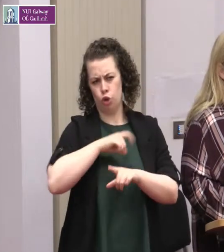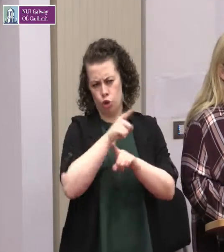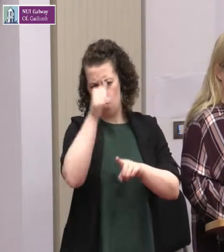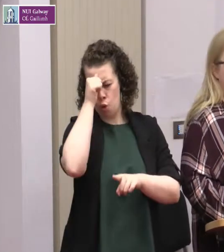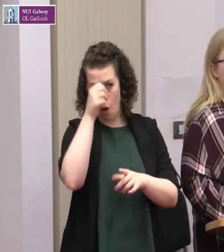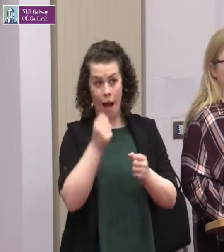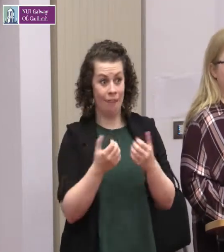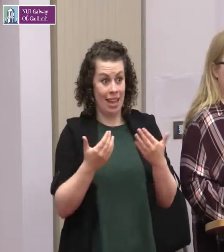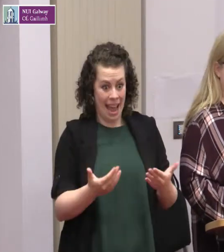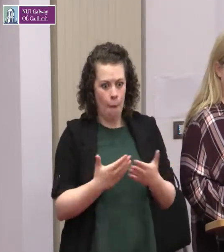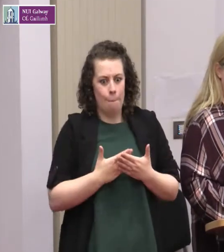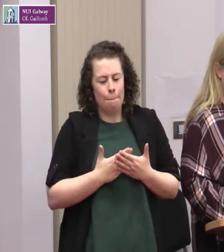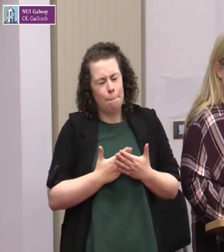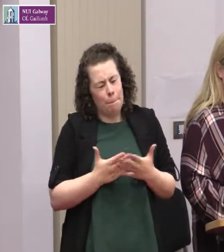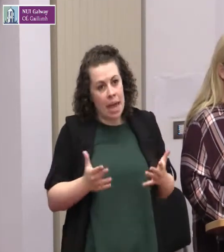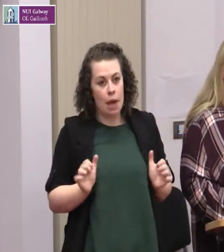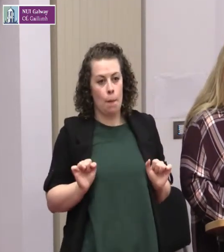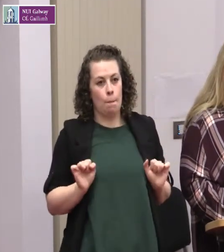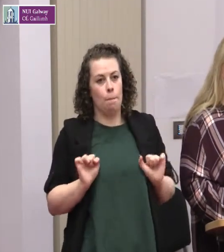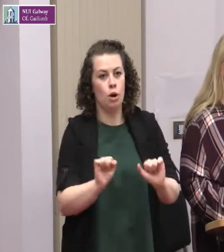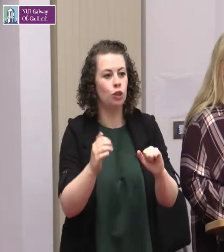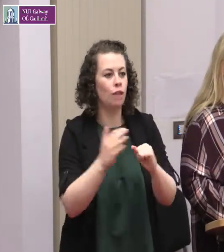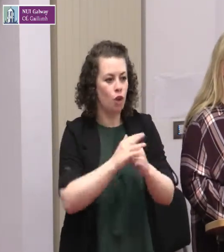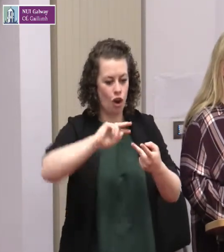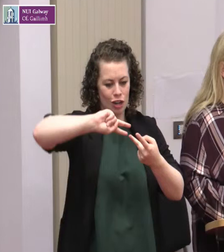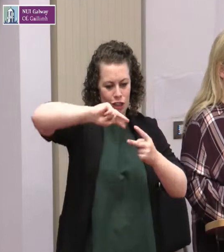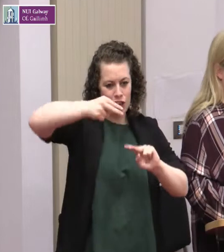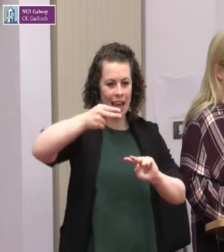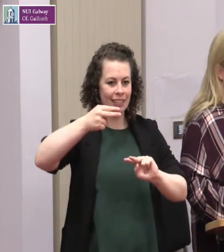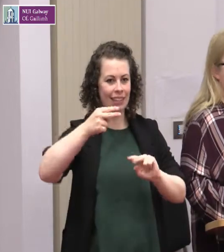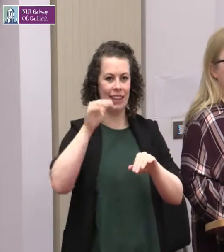is a big push on genealogical tourism of late.